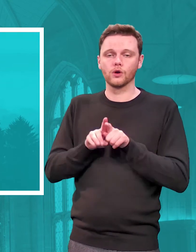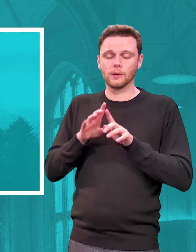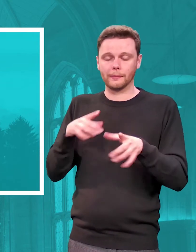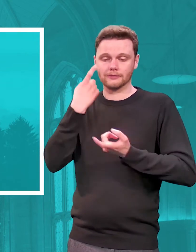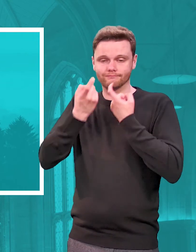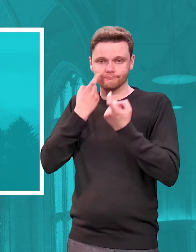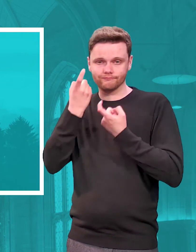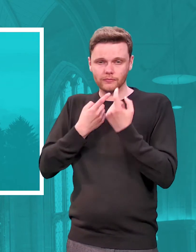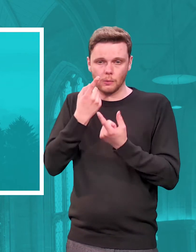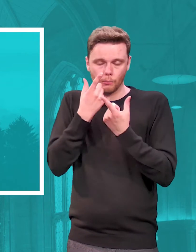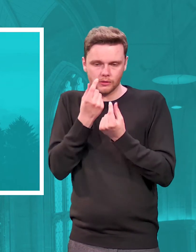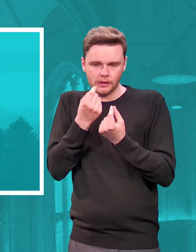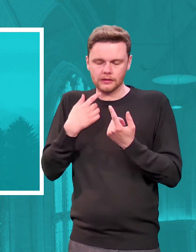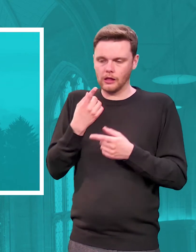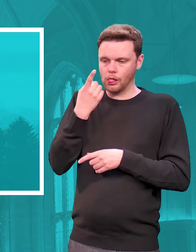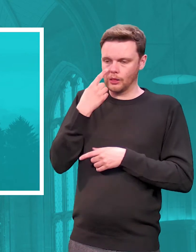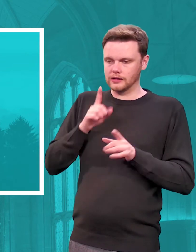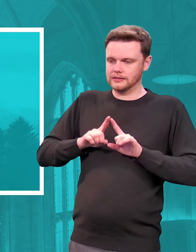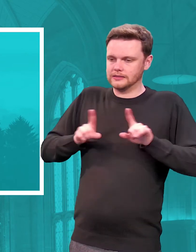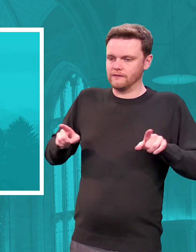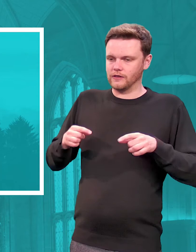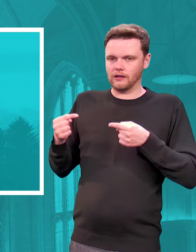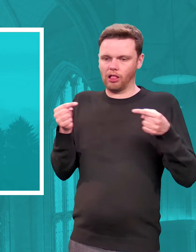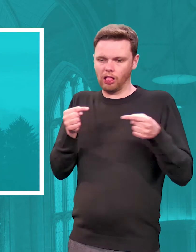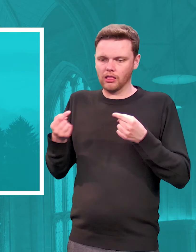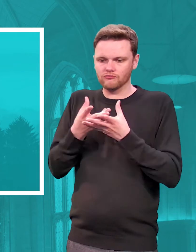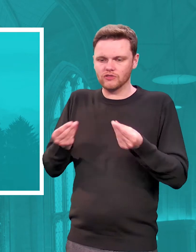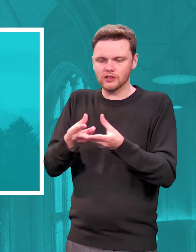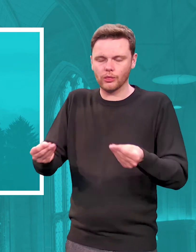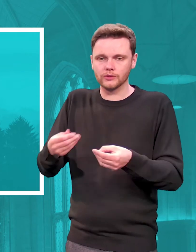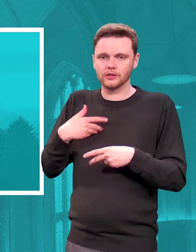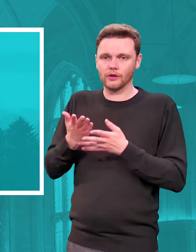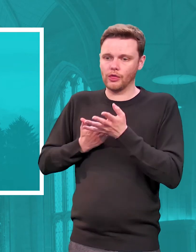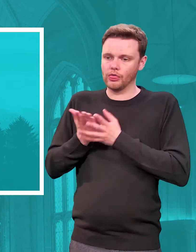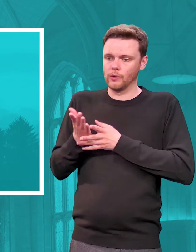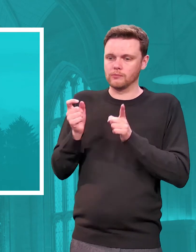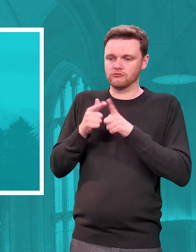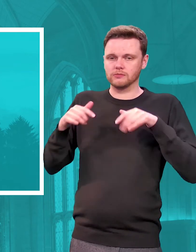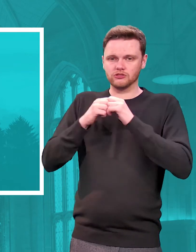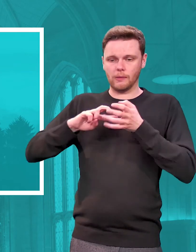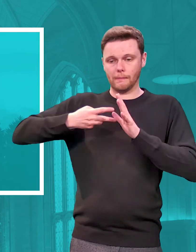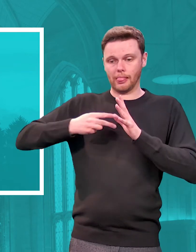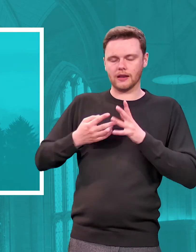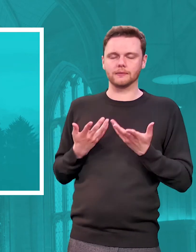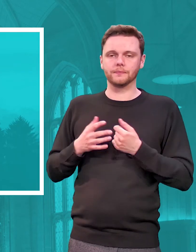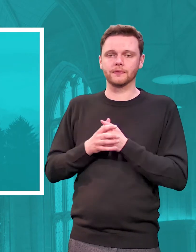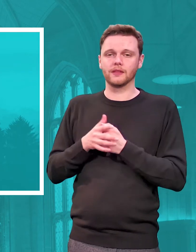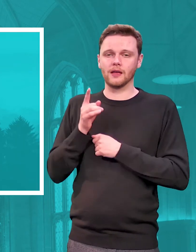alternative dispute resolution procedures in Presbytery Planning cases and conclude that this is not appropriate where